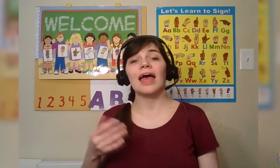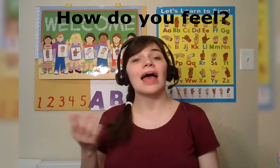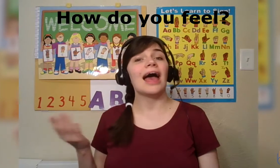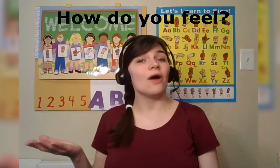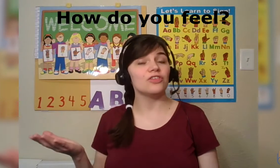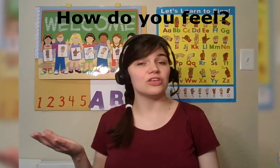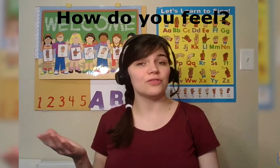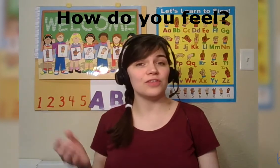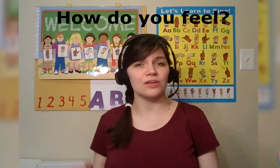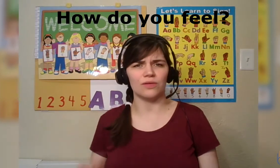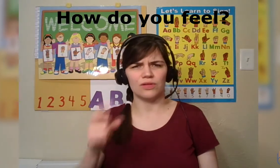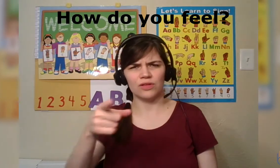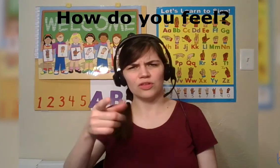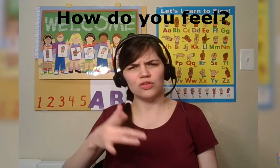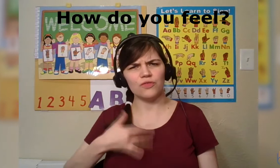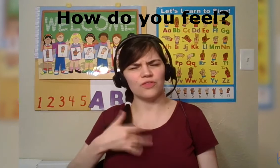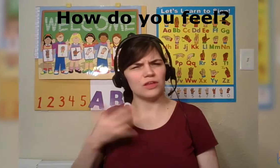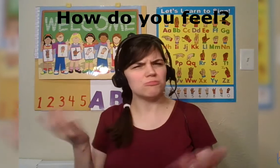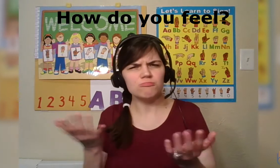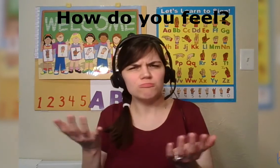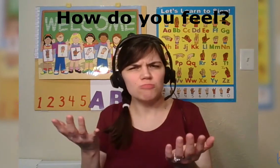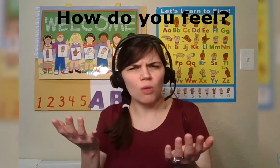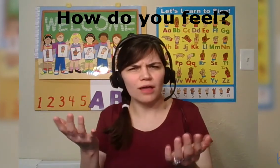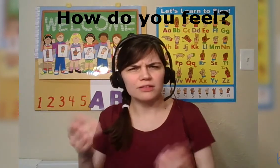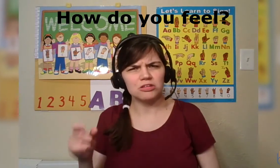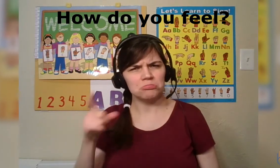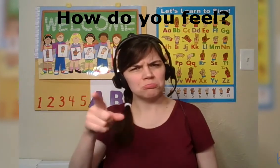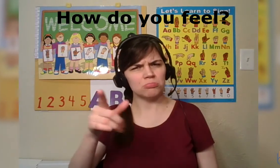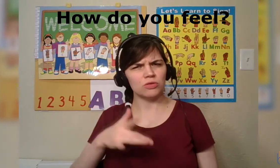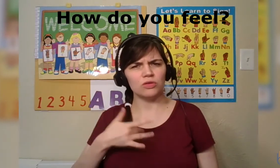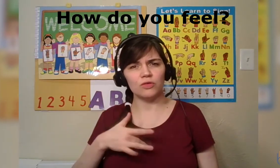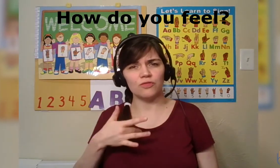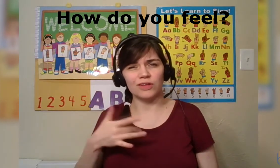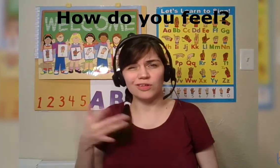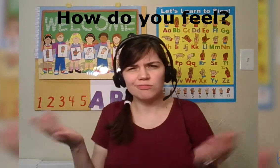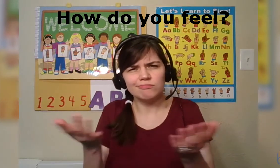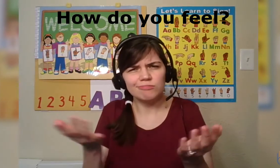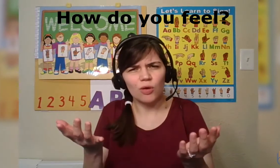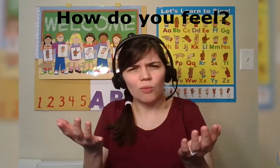How do you feel? You feel what? You feel what?